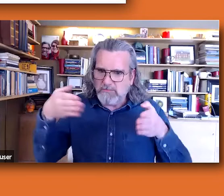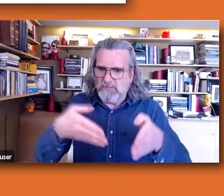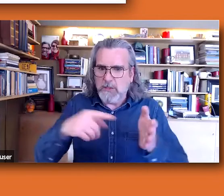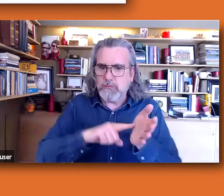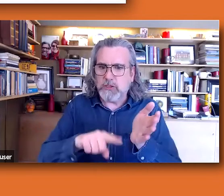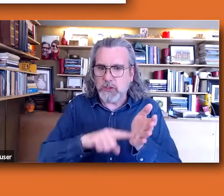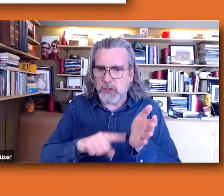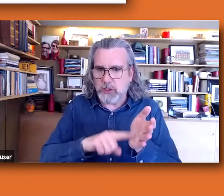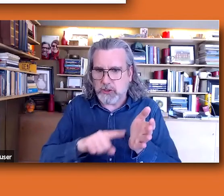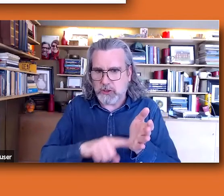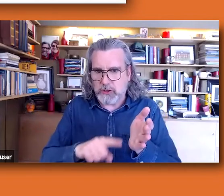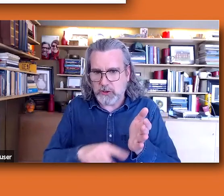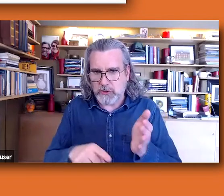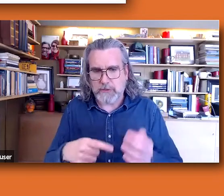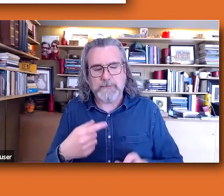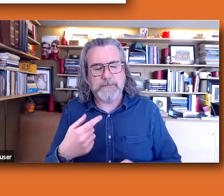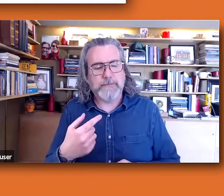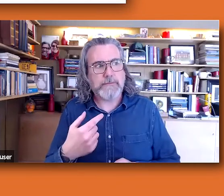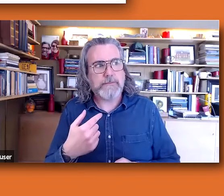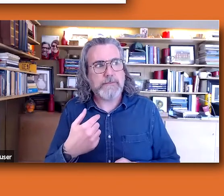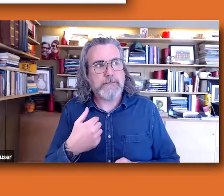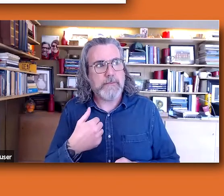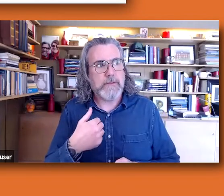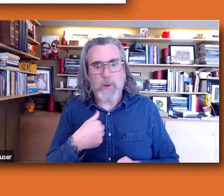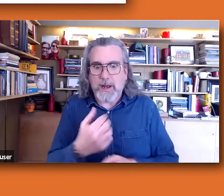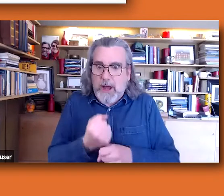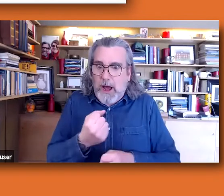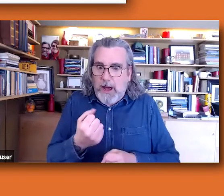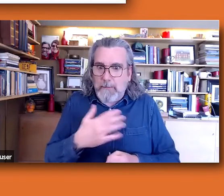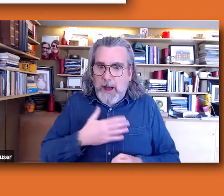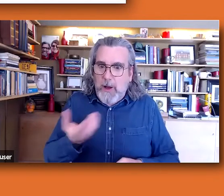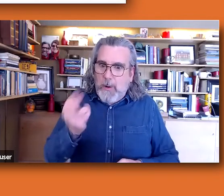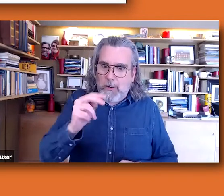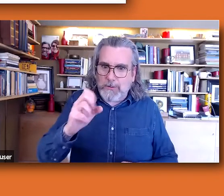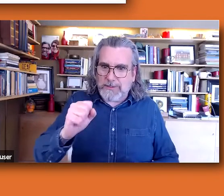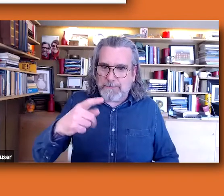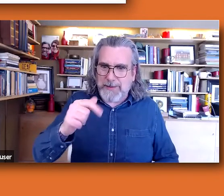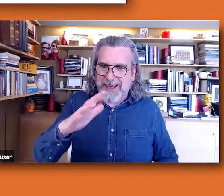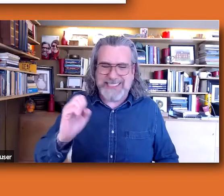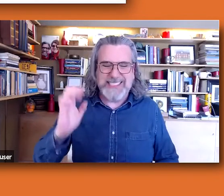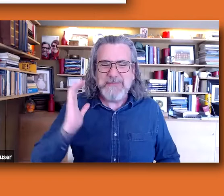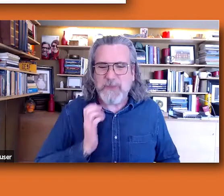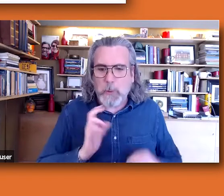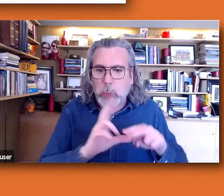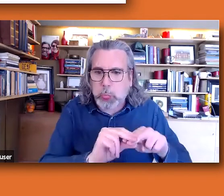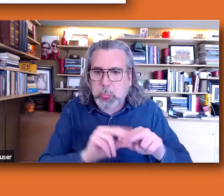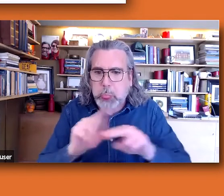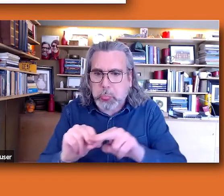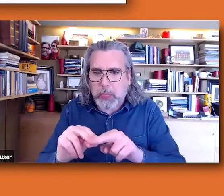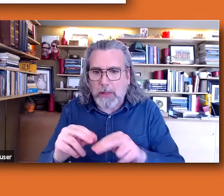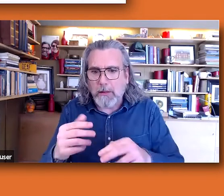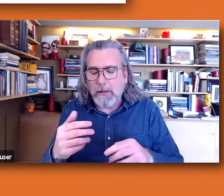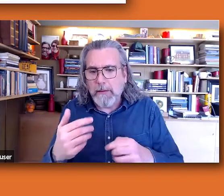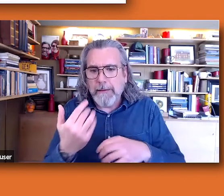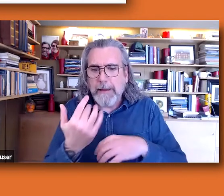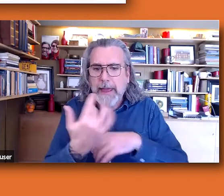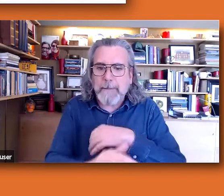specifically to focus on research. And so I got my own space. Before, I had never had my own space.